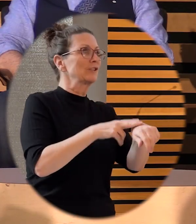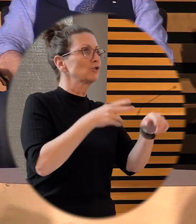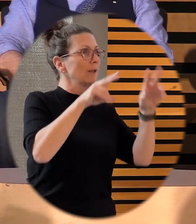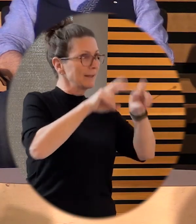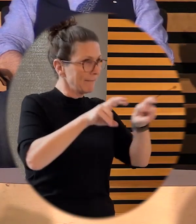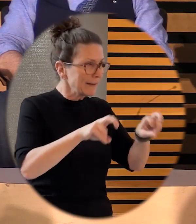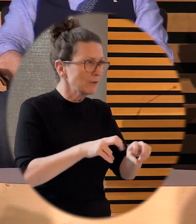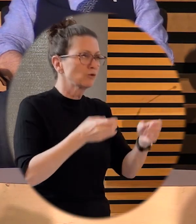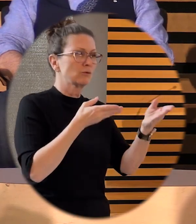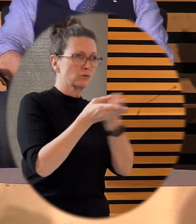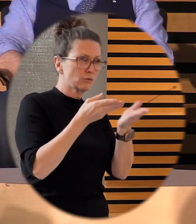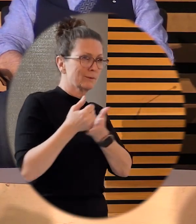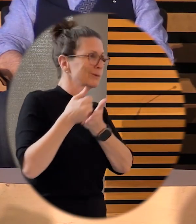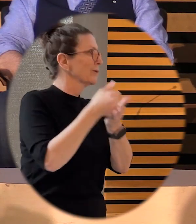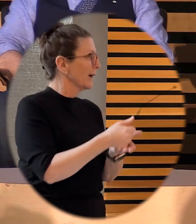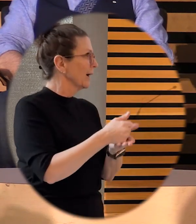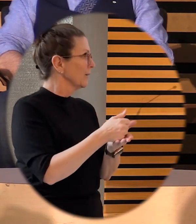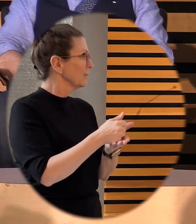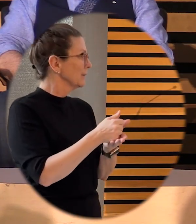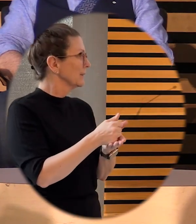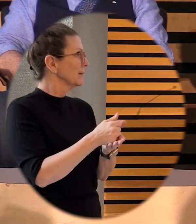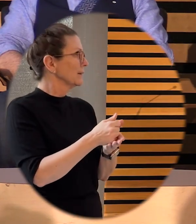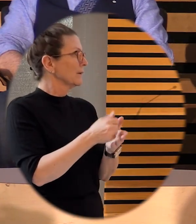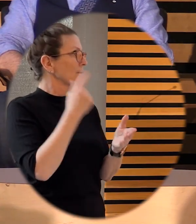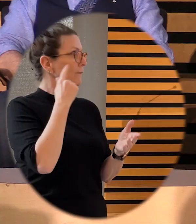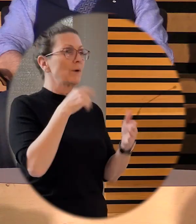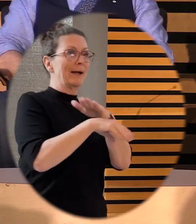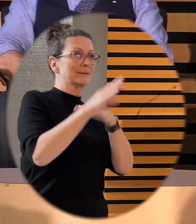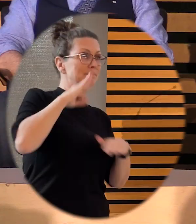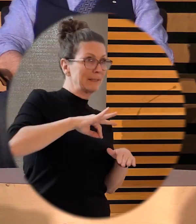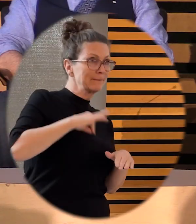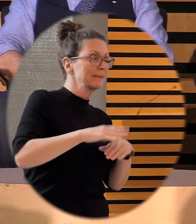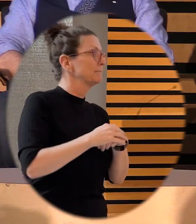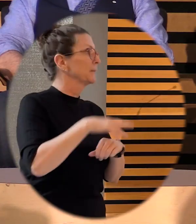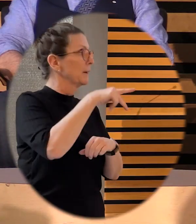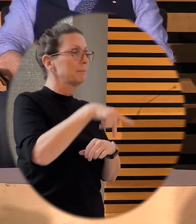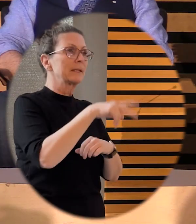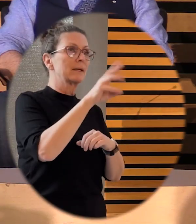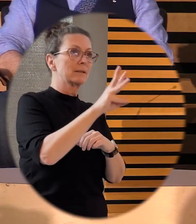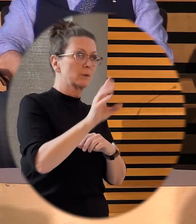provincial benefits, federal benefits, territorial benefits ranging from uh PWD to Jordan's